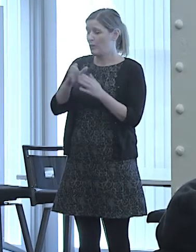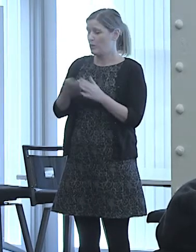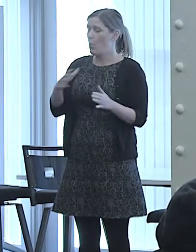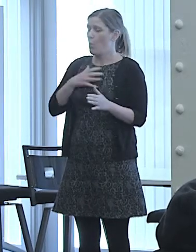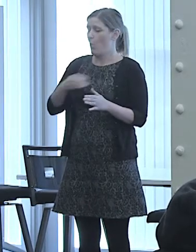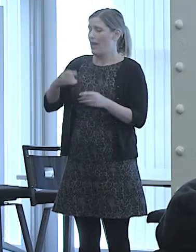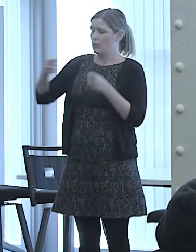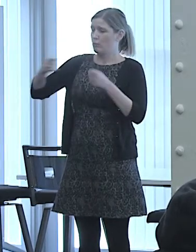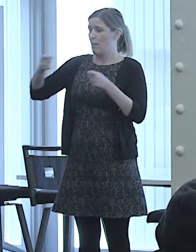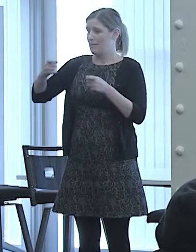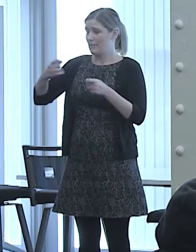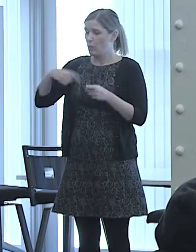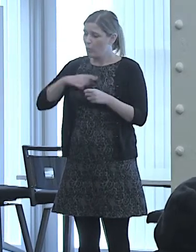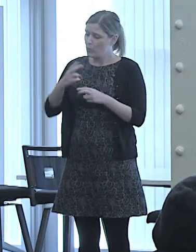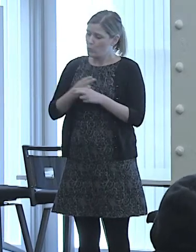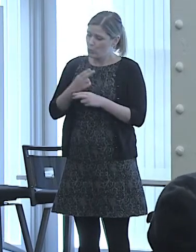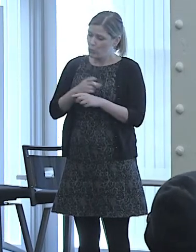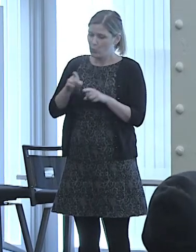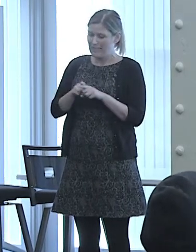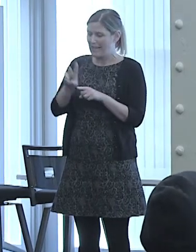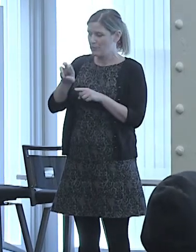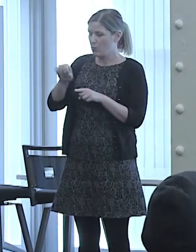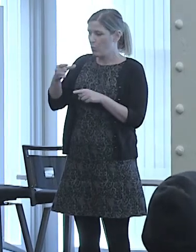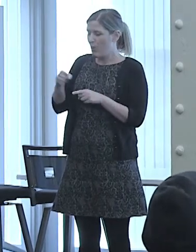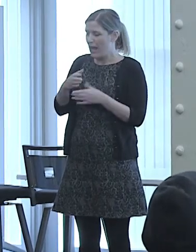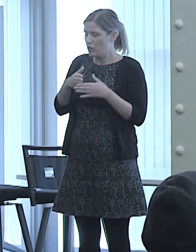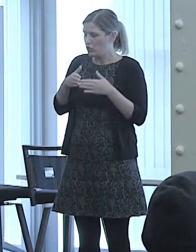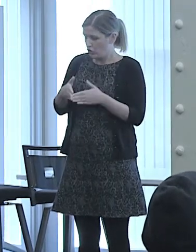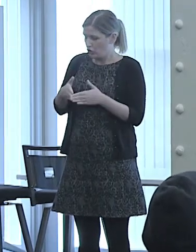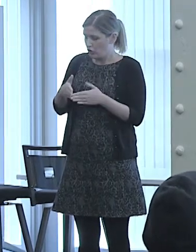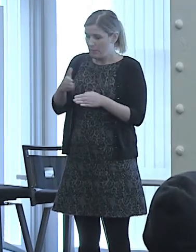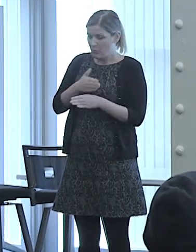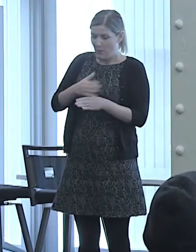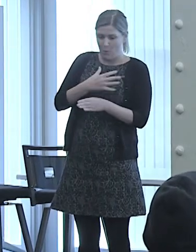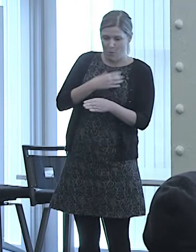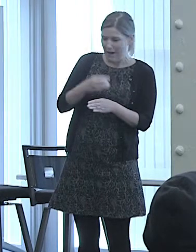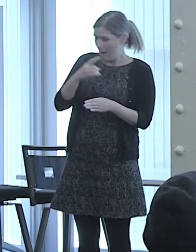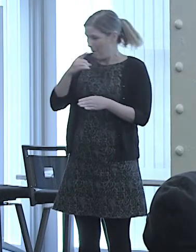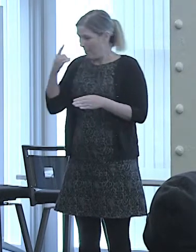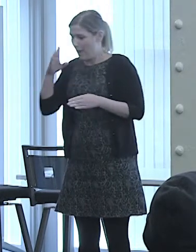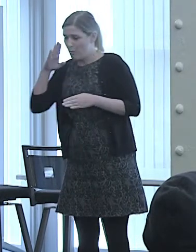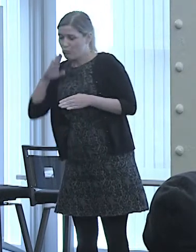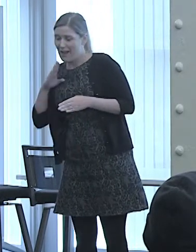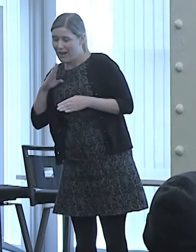We are used as a wedge between whiteness, blackness, brownness and indigeneity.